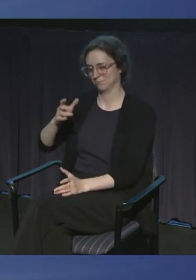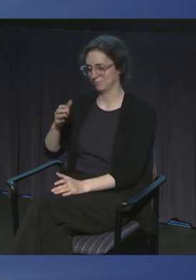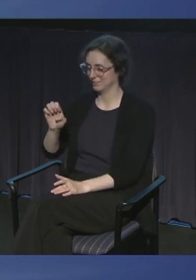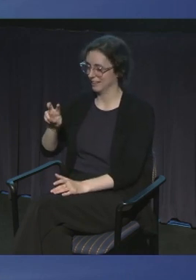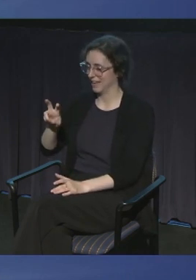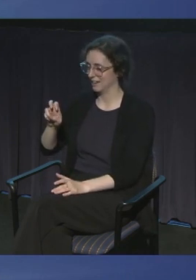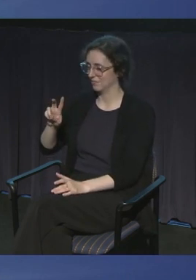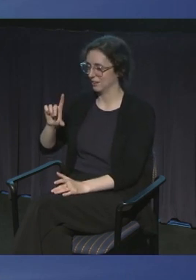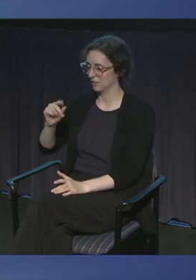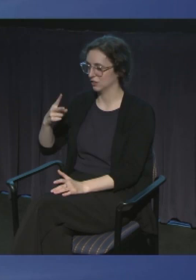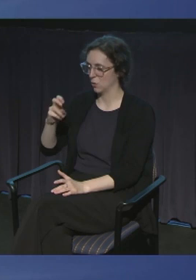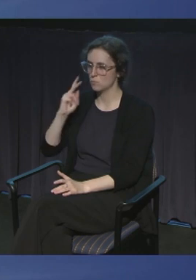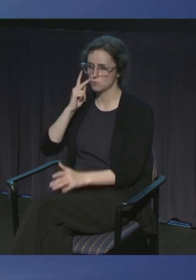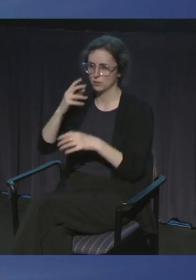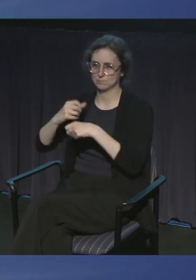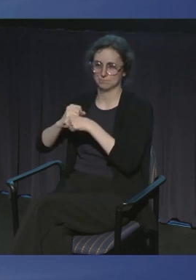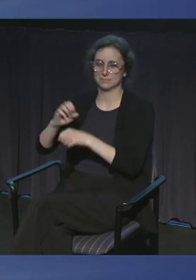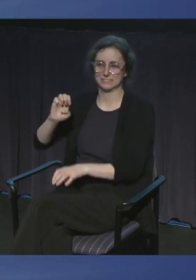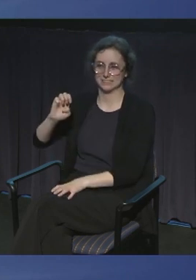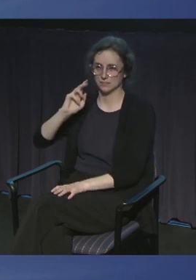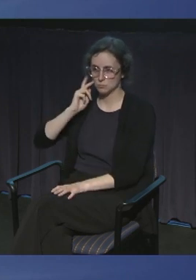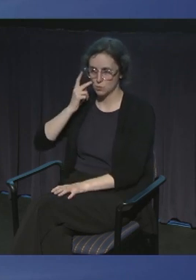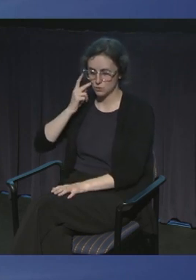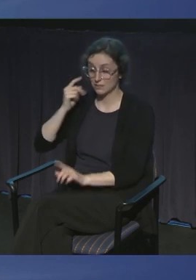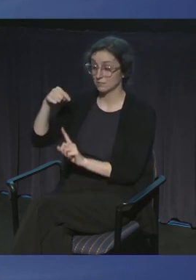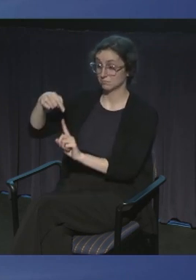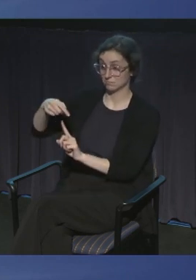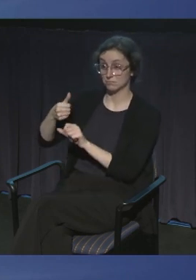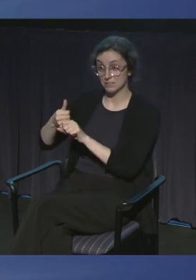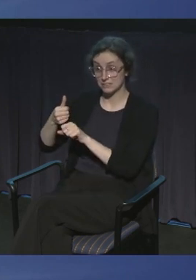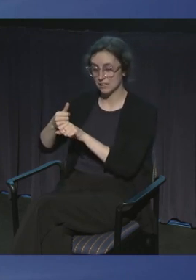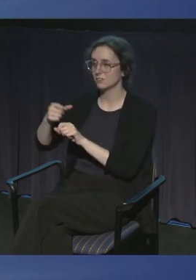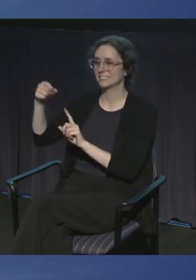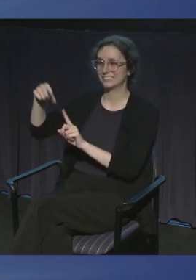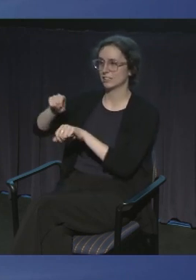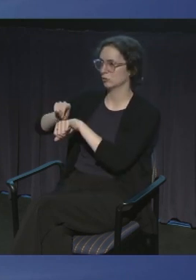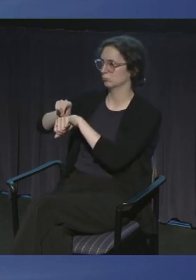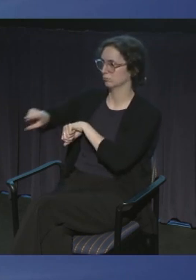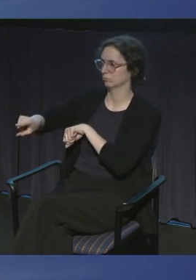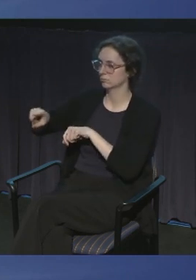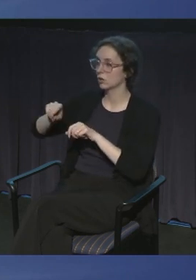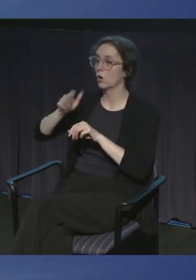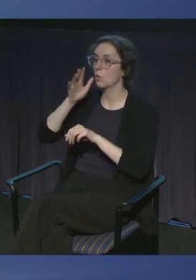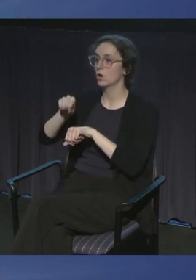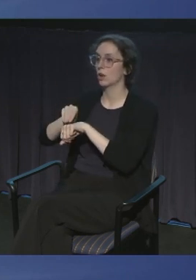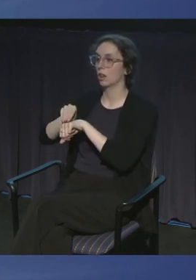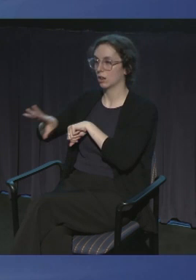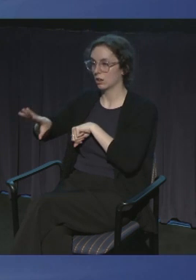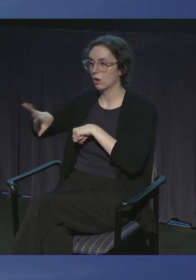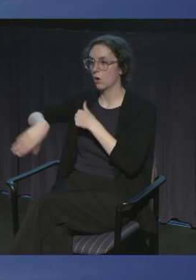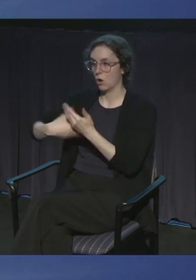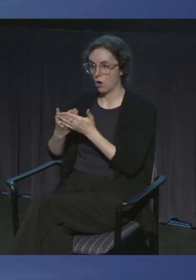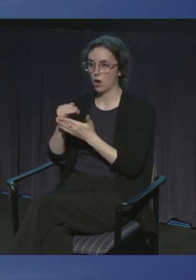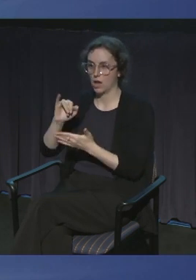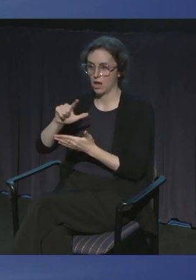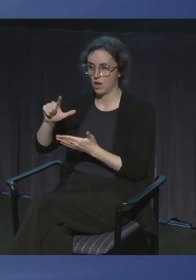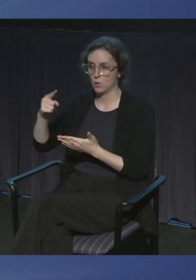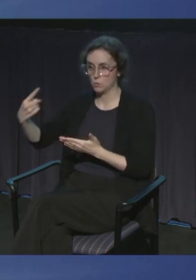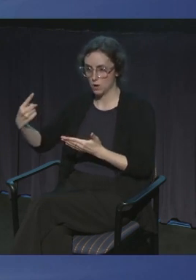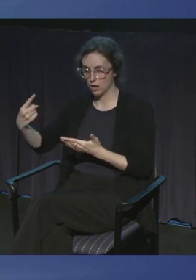PROTEIN. THIS TURNS OUT TO BE A